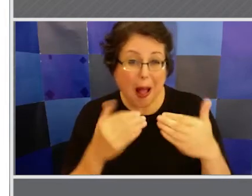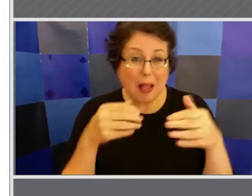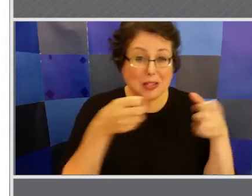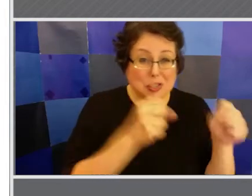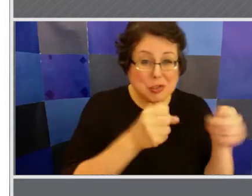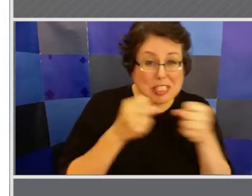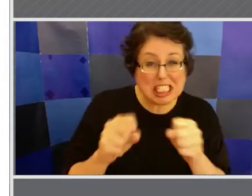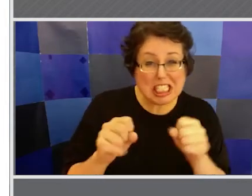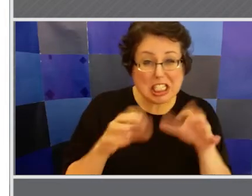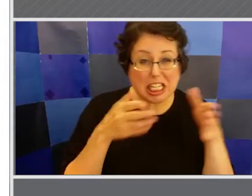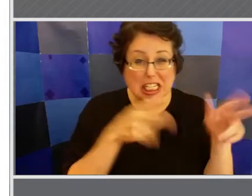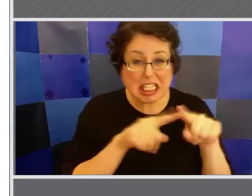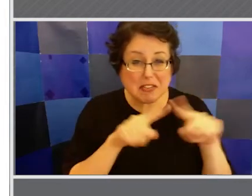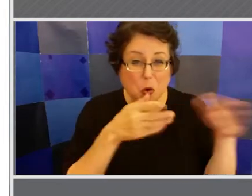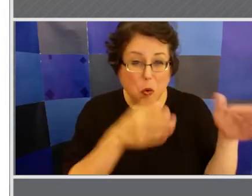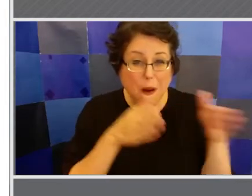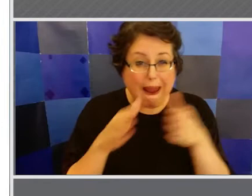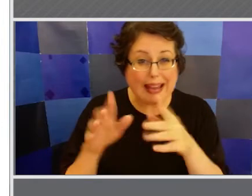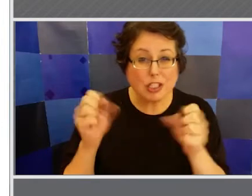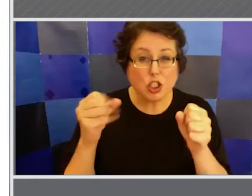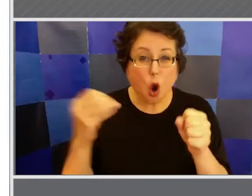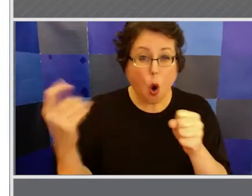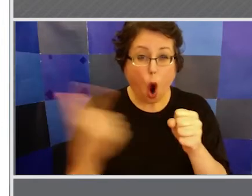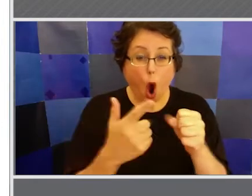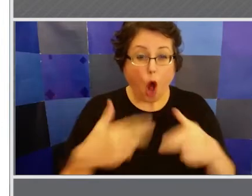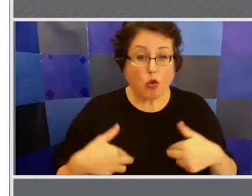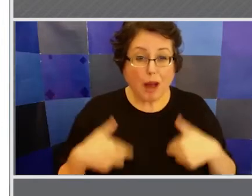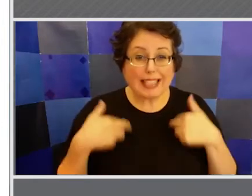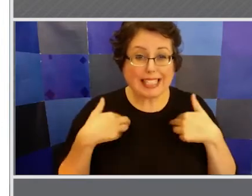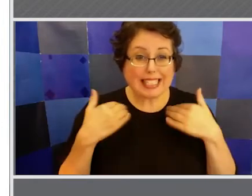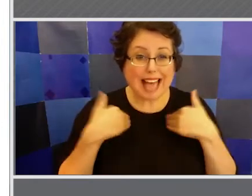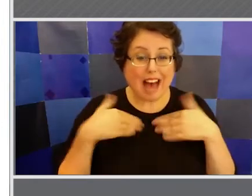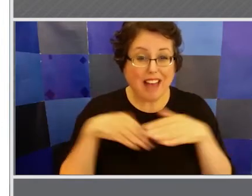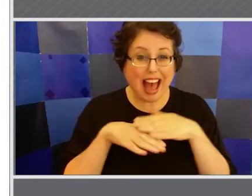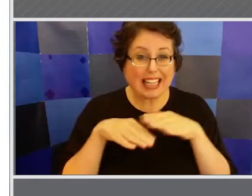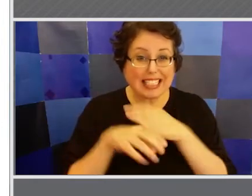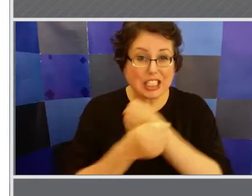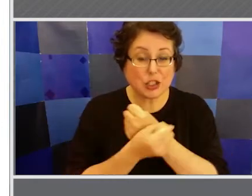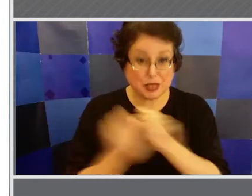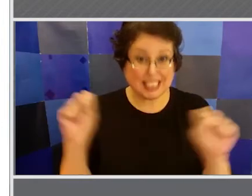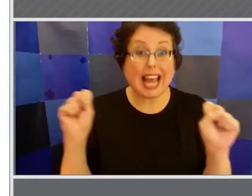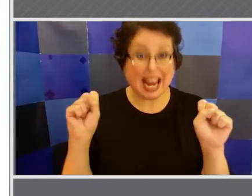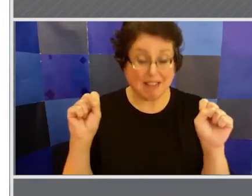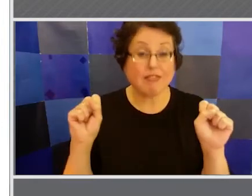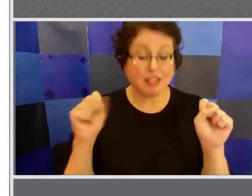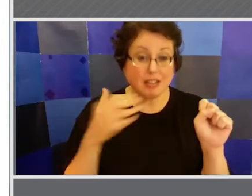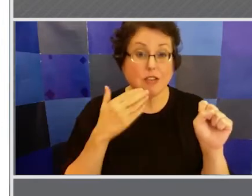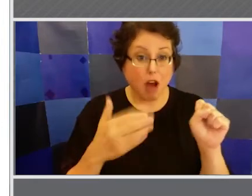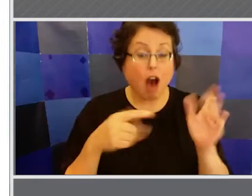our payments that come back from loans hopefully be as efficient, and as strategic as possible to ensure that all residents have access to safe, affordable housing.